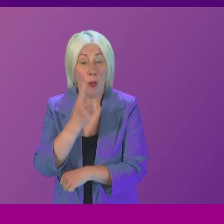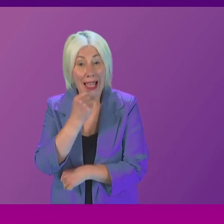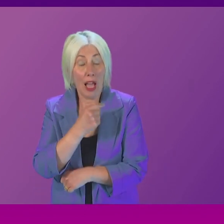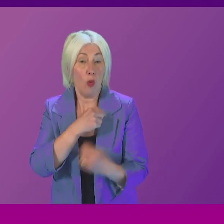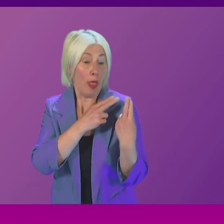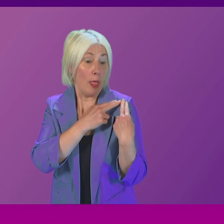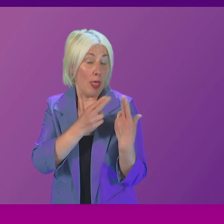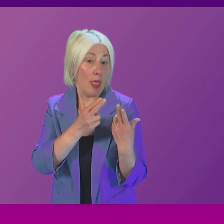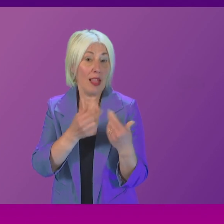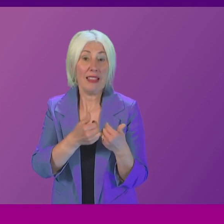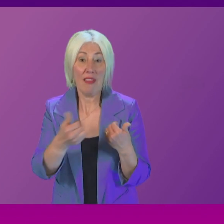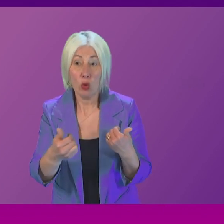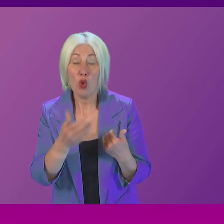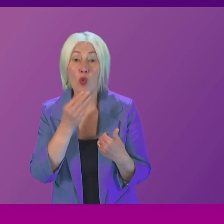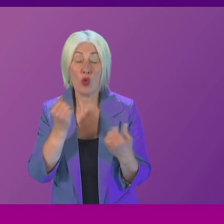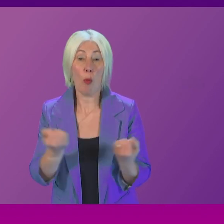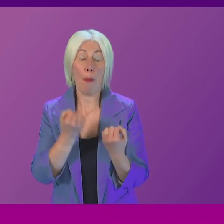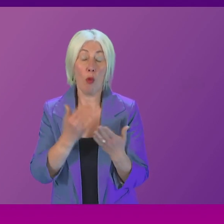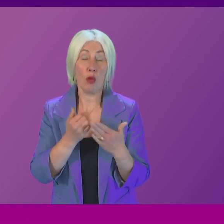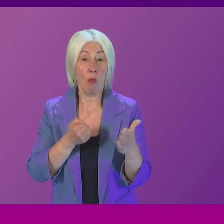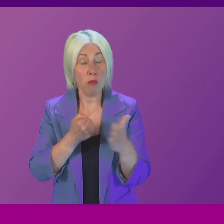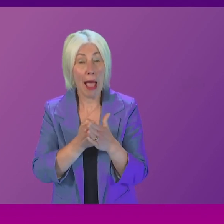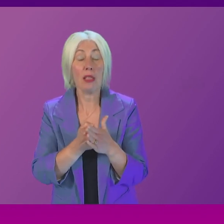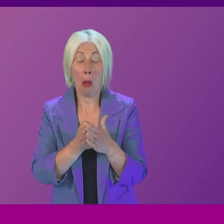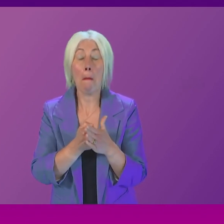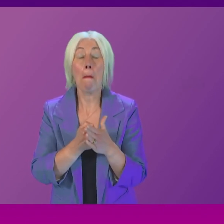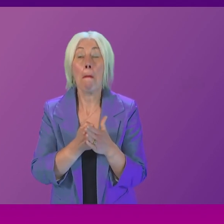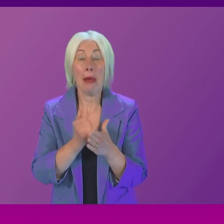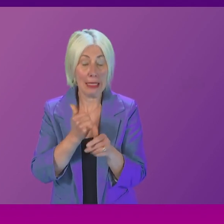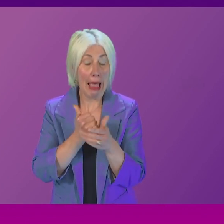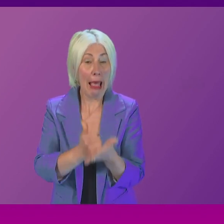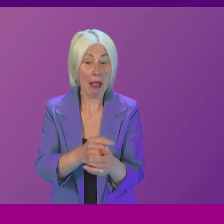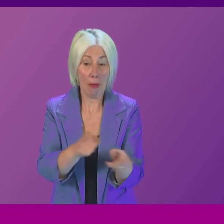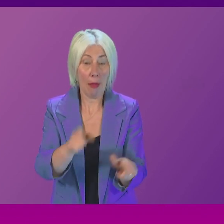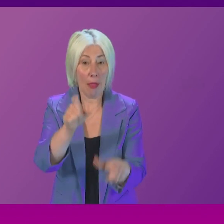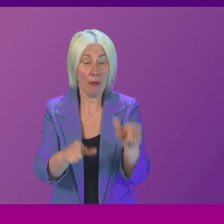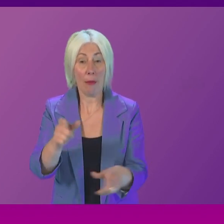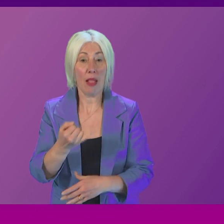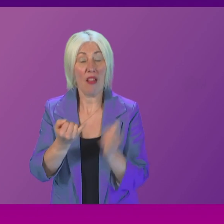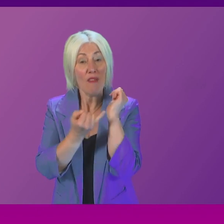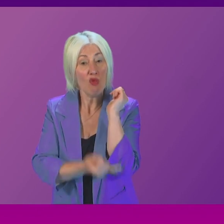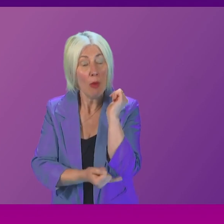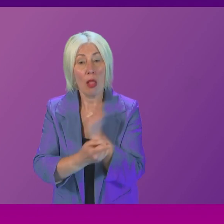to their absolute maximum to help people—particularly those who are most vulnerable and who are